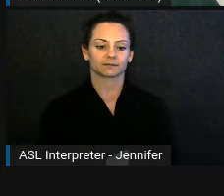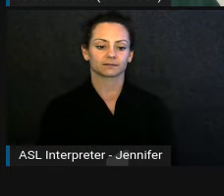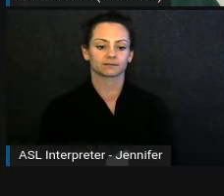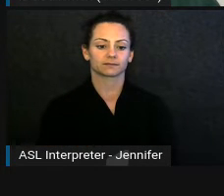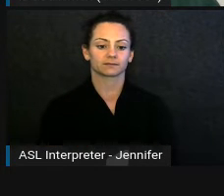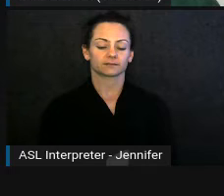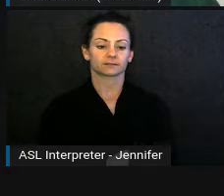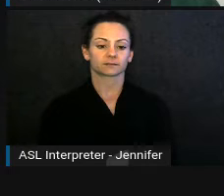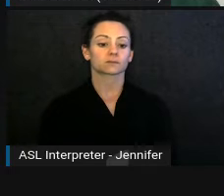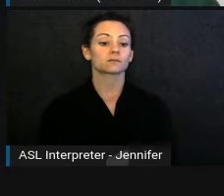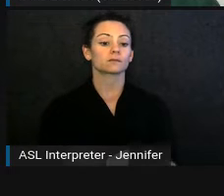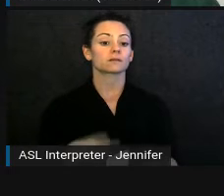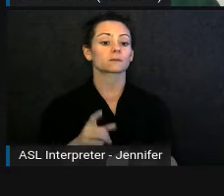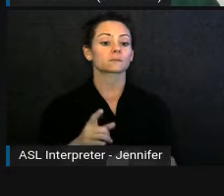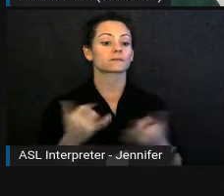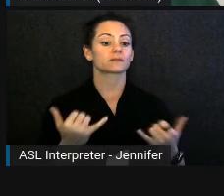Let me open the bad example here.